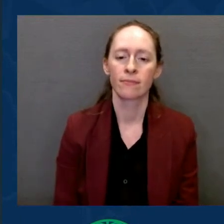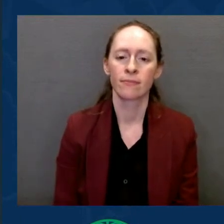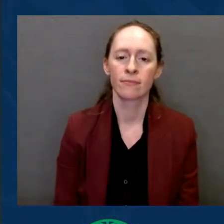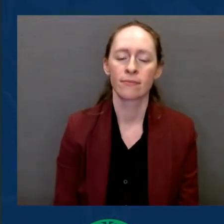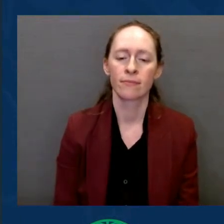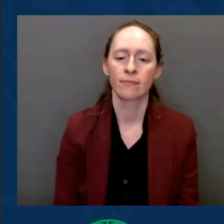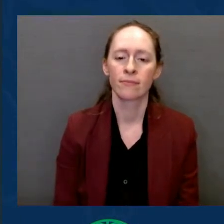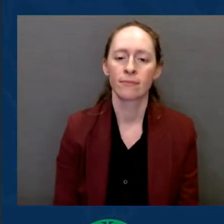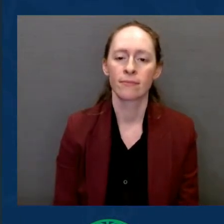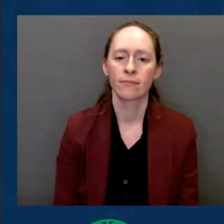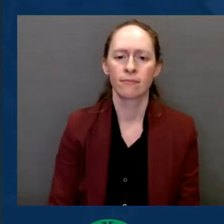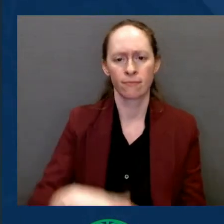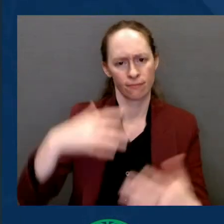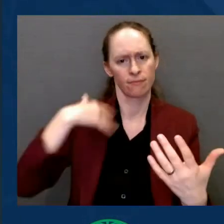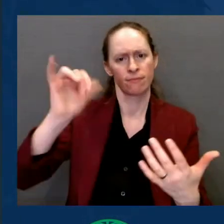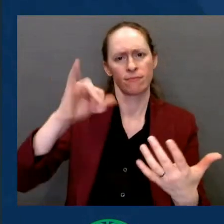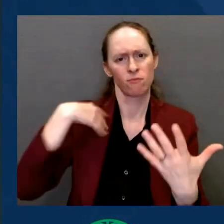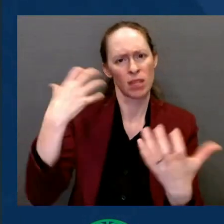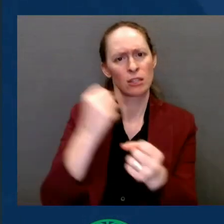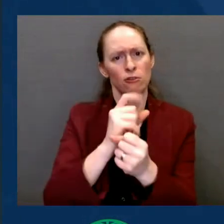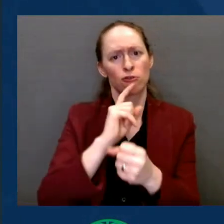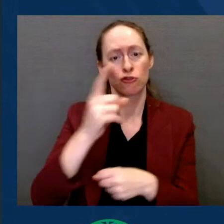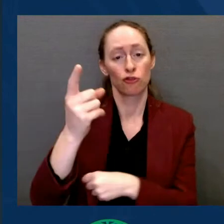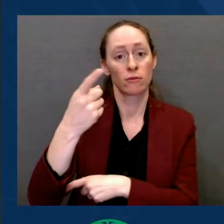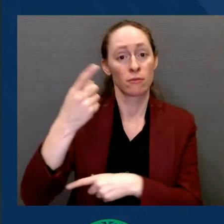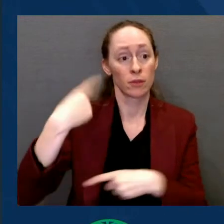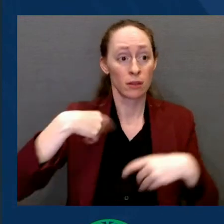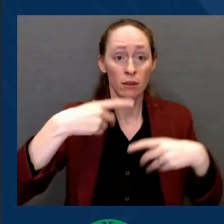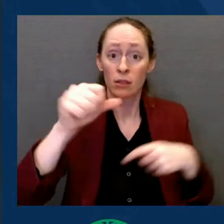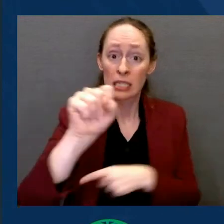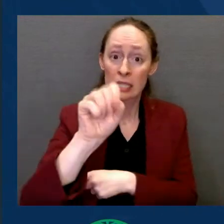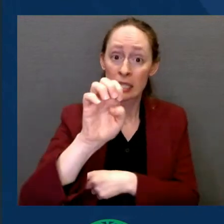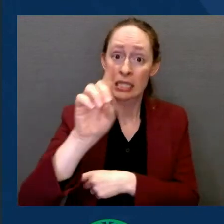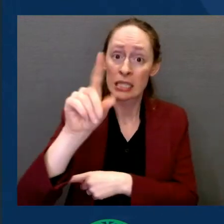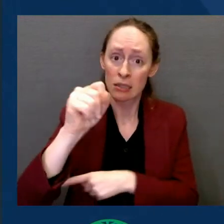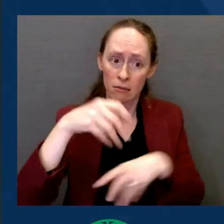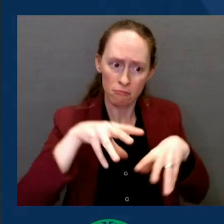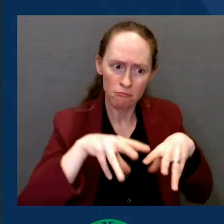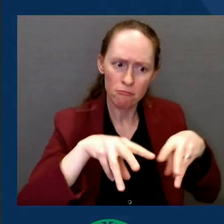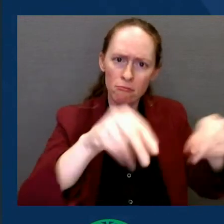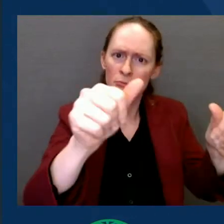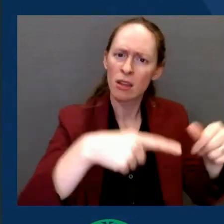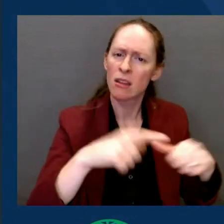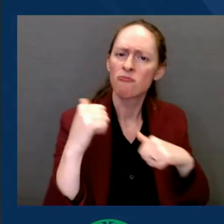and more reliable food supplies. And finally, we're bringing the world